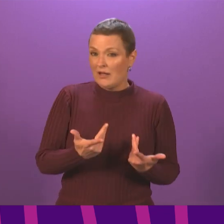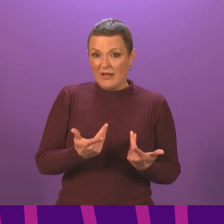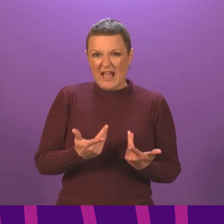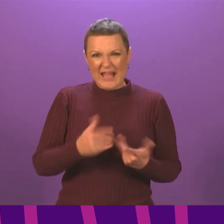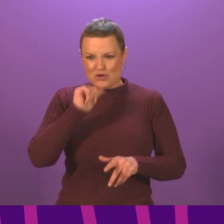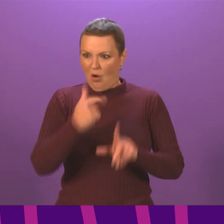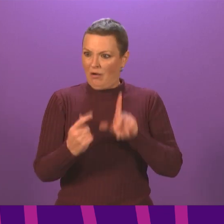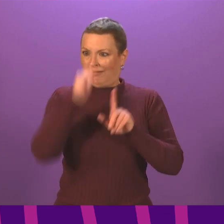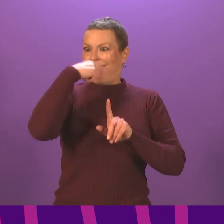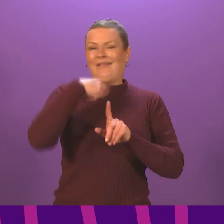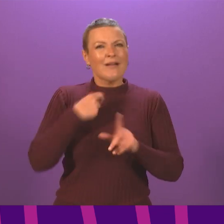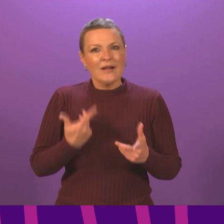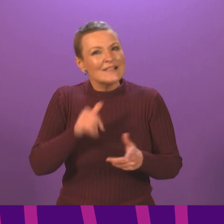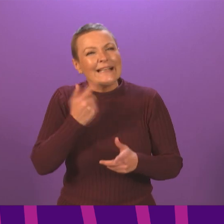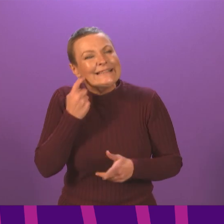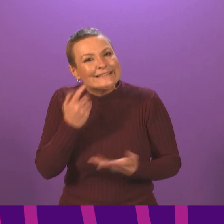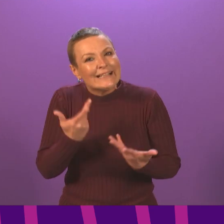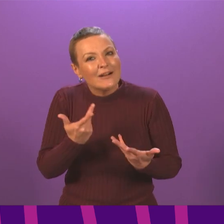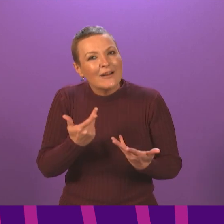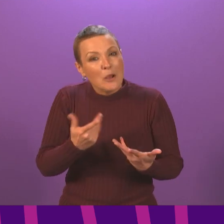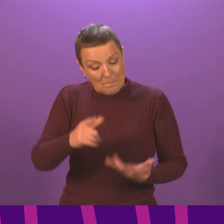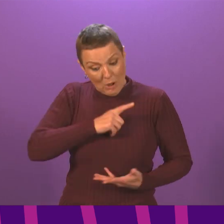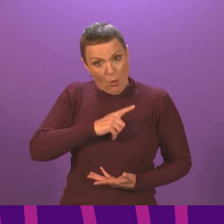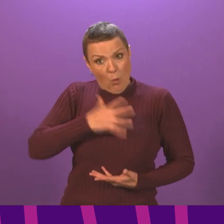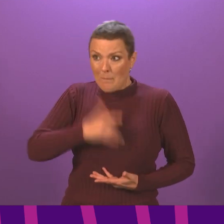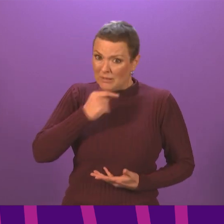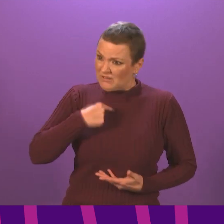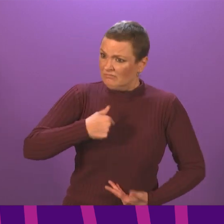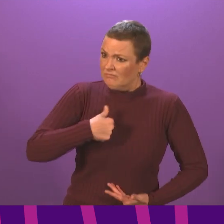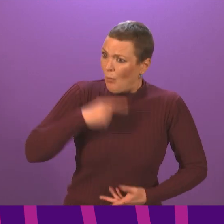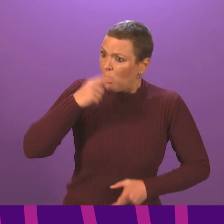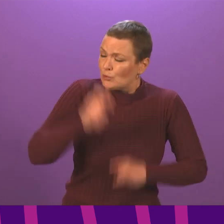and much less intrusive and difficult for people—because they understand the importance